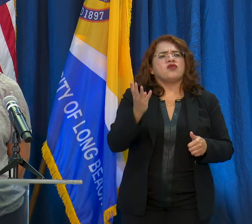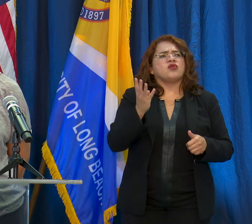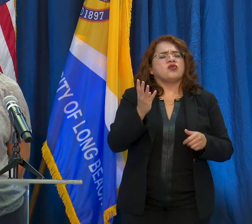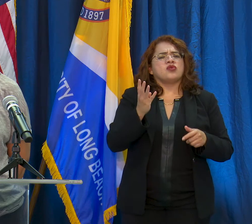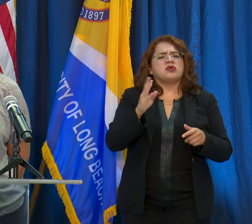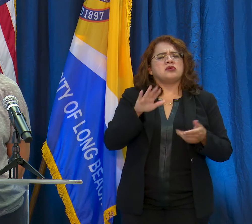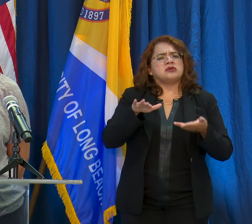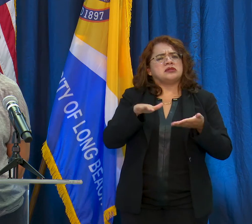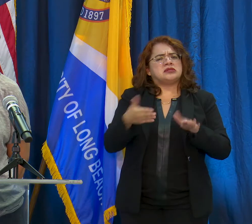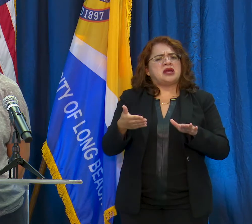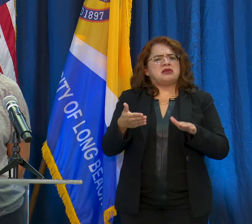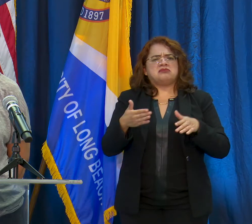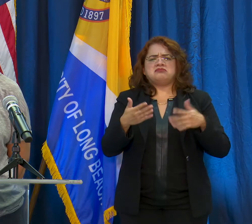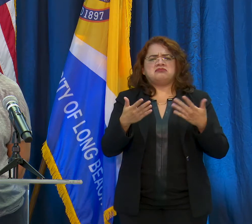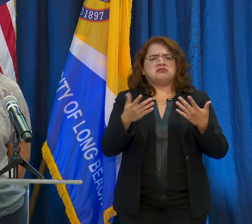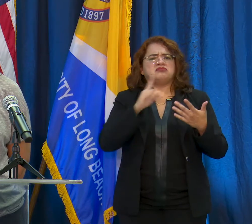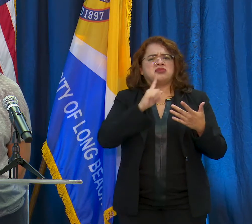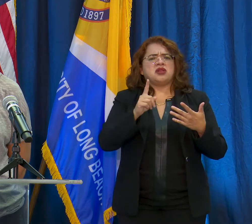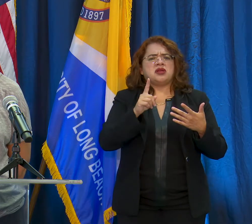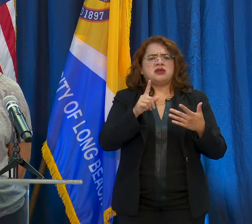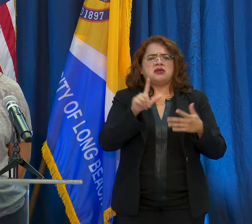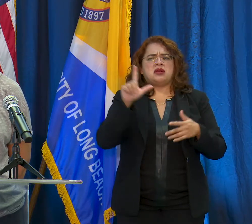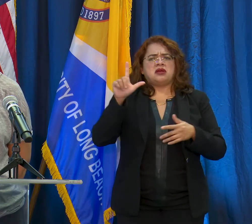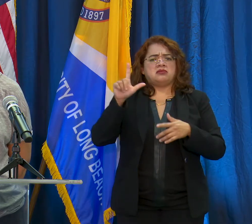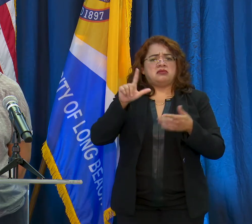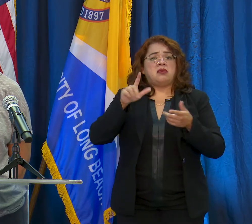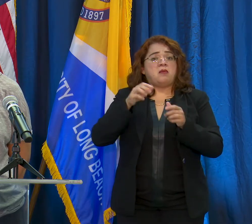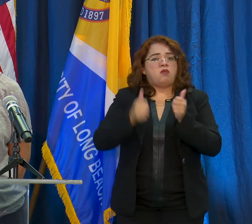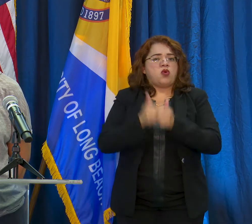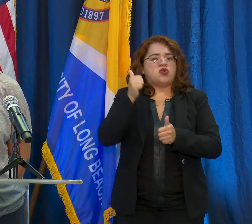Long Beach were occurring outside of long-term care facilities.